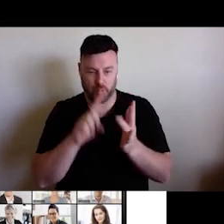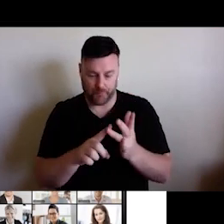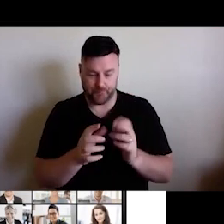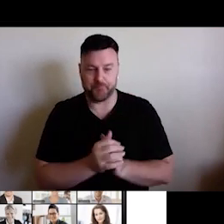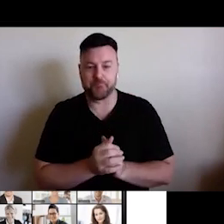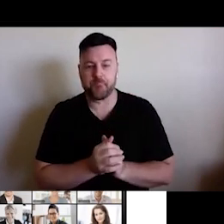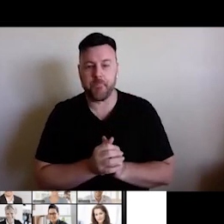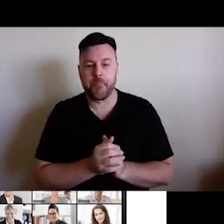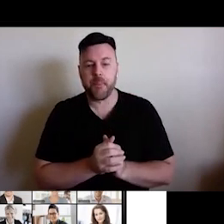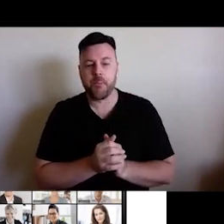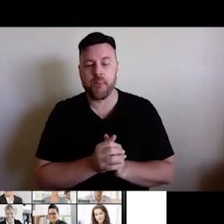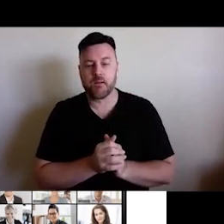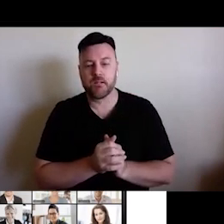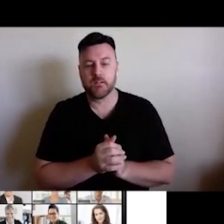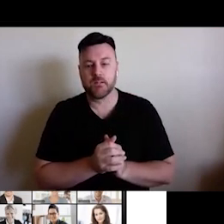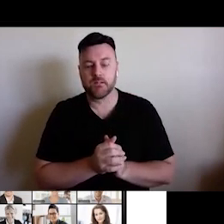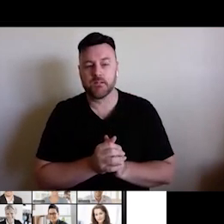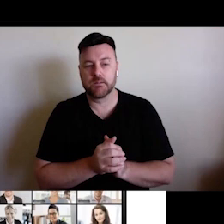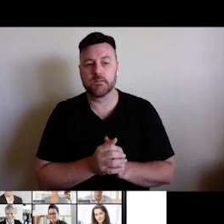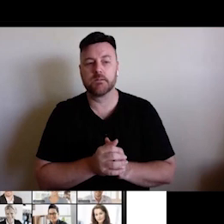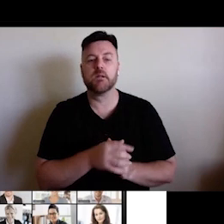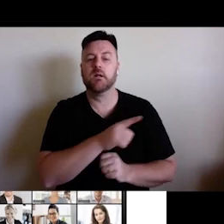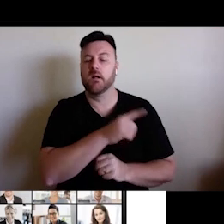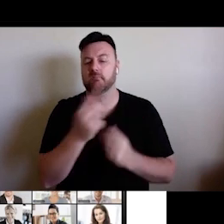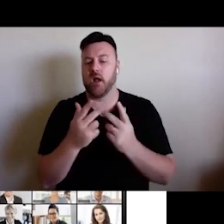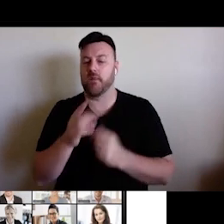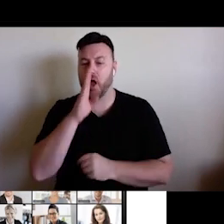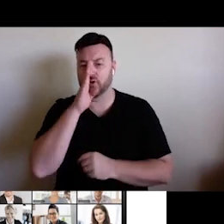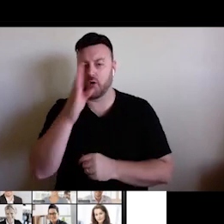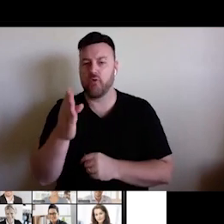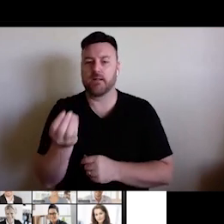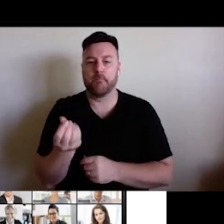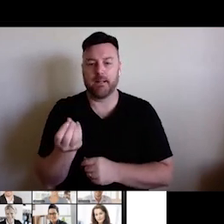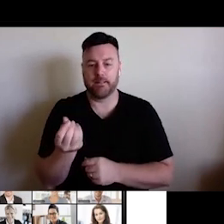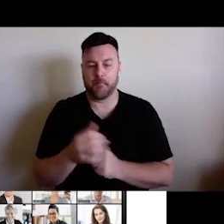good on livestreams. 45% of people say they would pay for a livestream